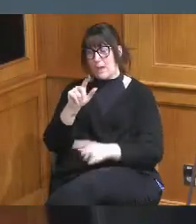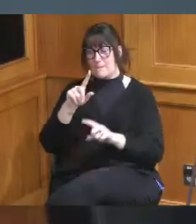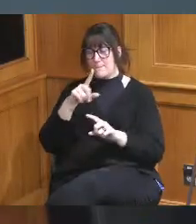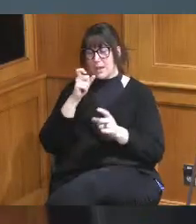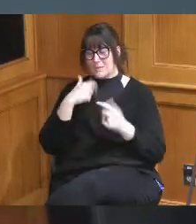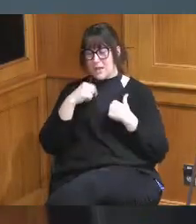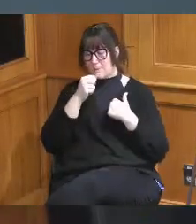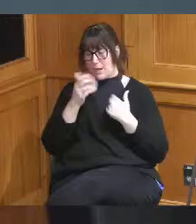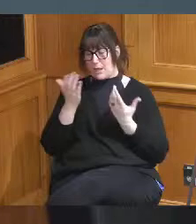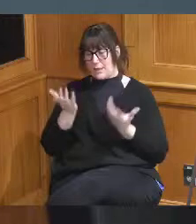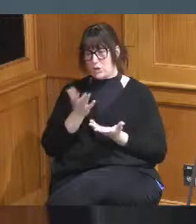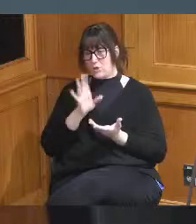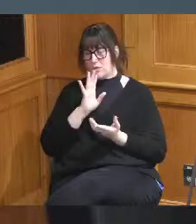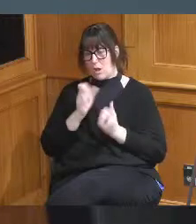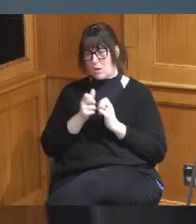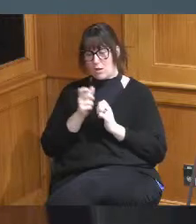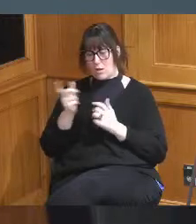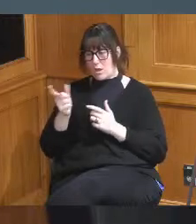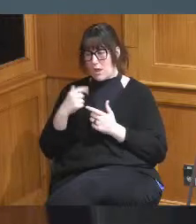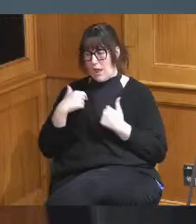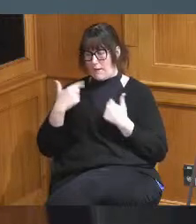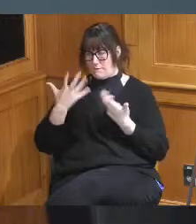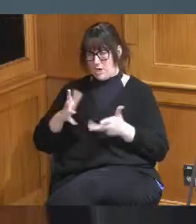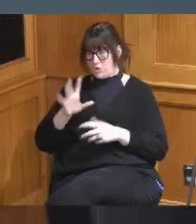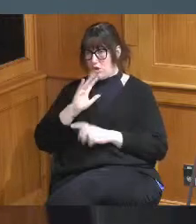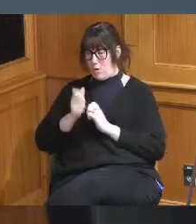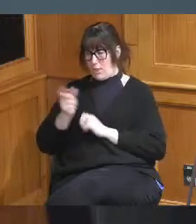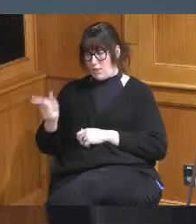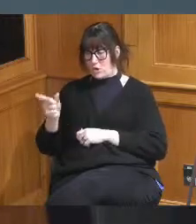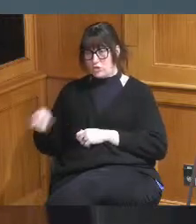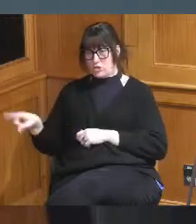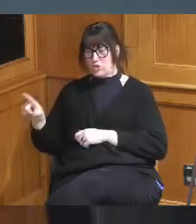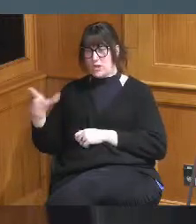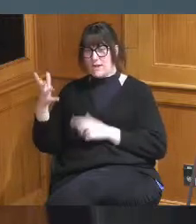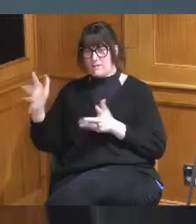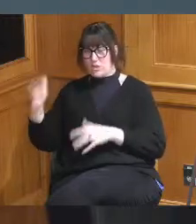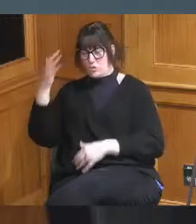behalf but I've talked to her and she knows what they need and what the people that are coming out